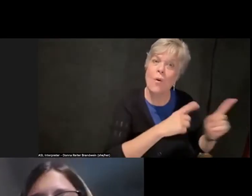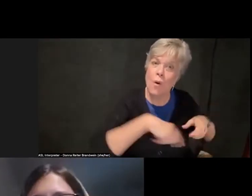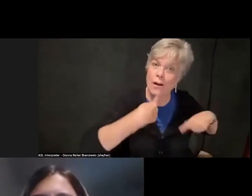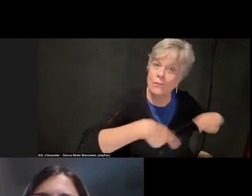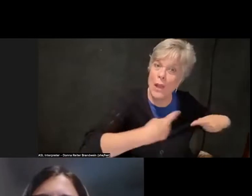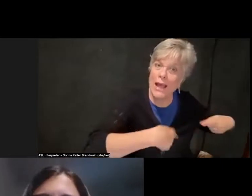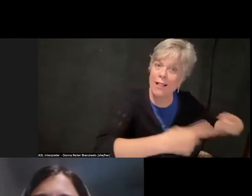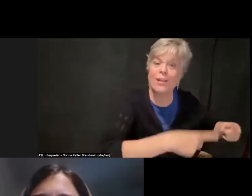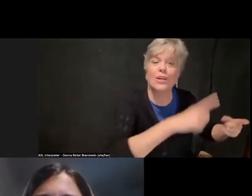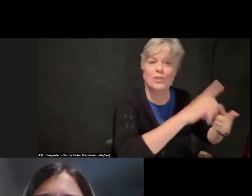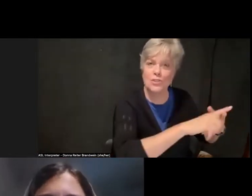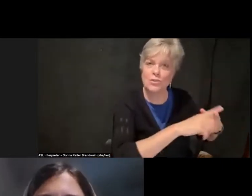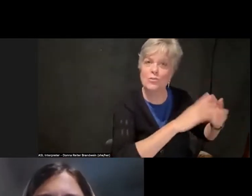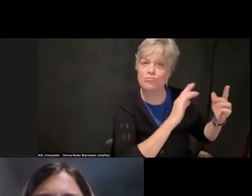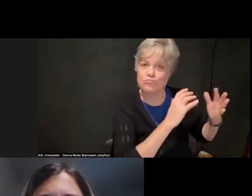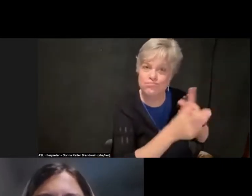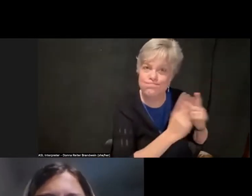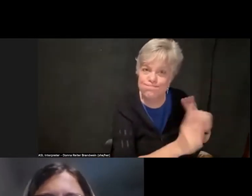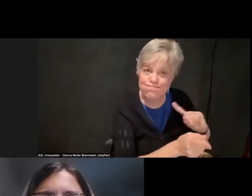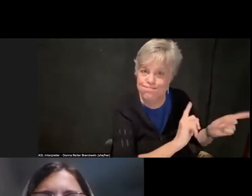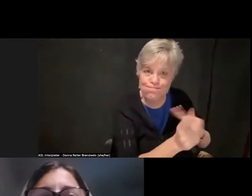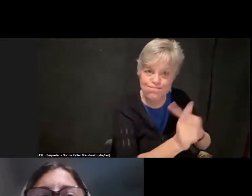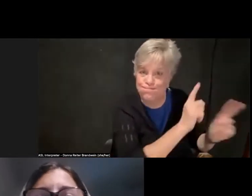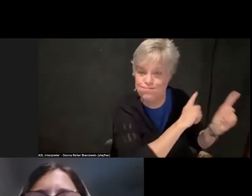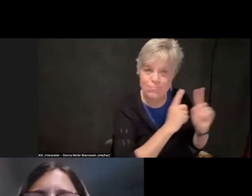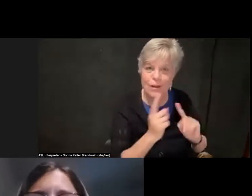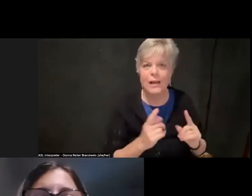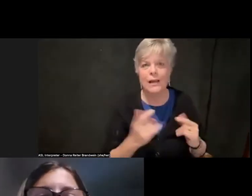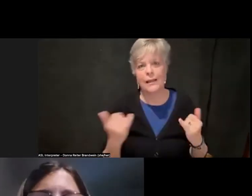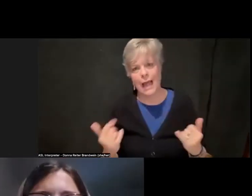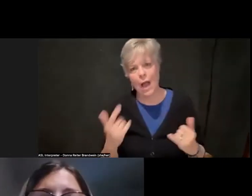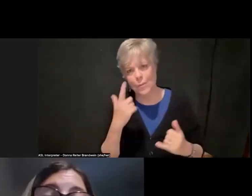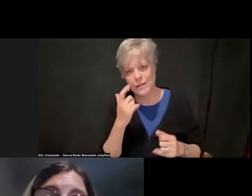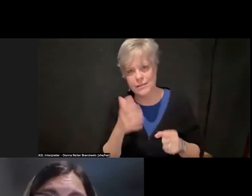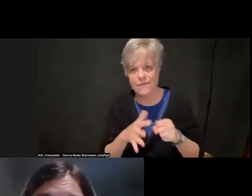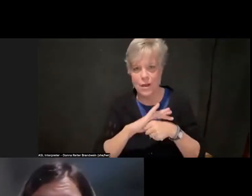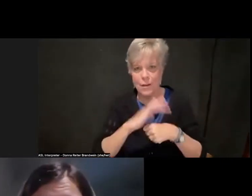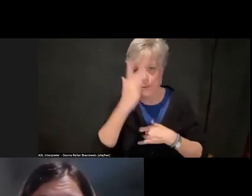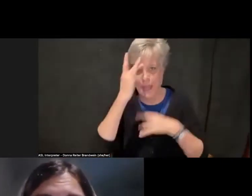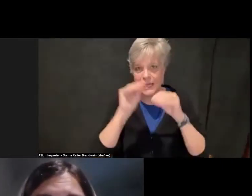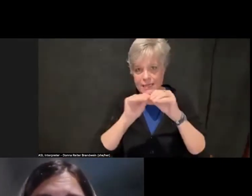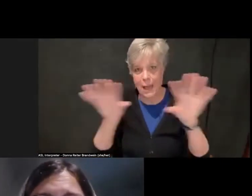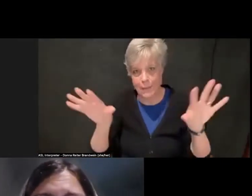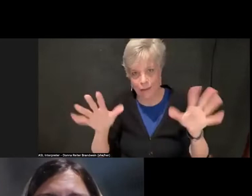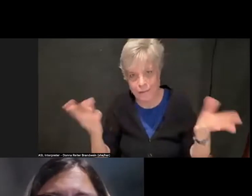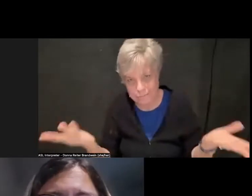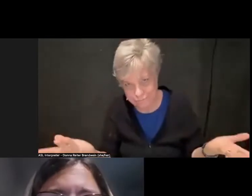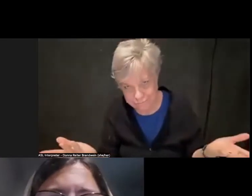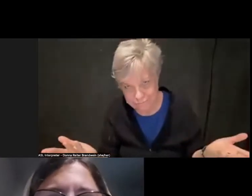I know in pandemic, that's out. But that was a thing prior to pandemic.